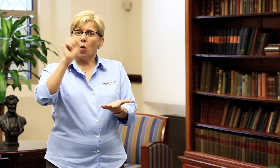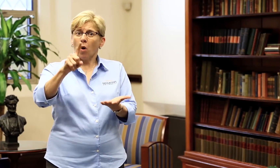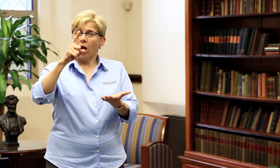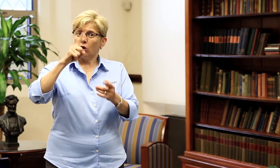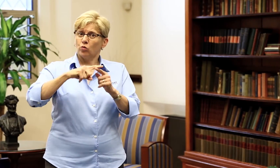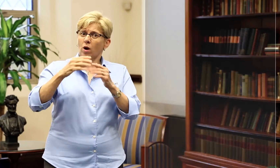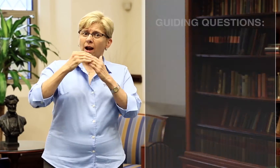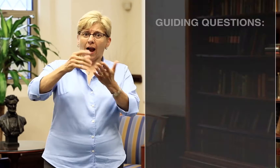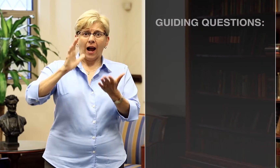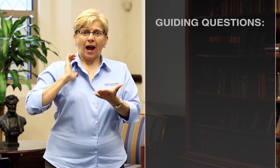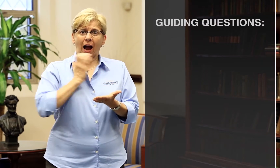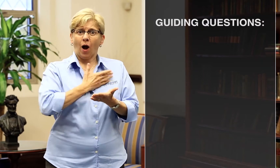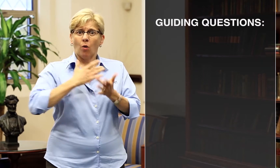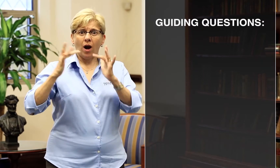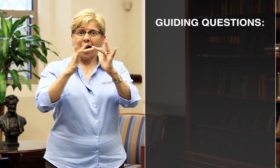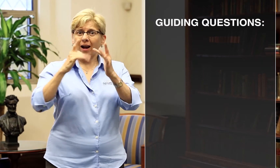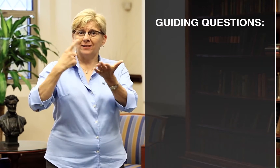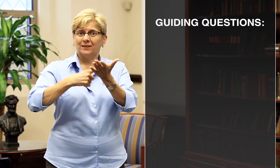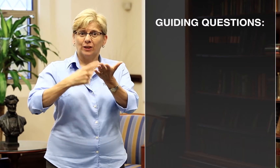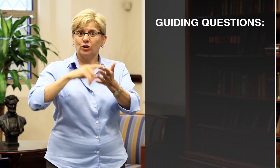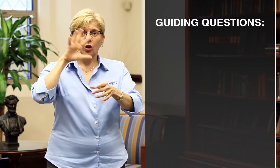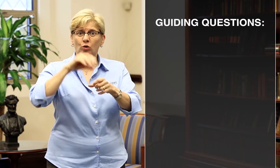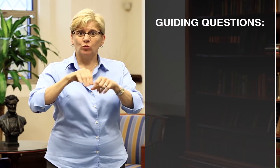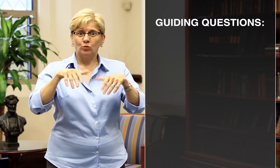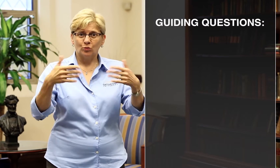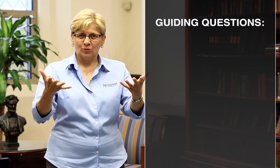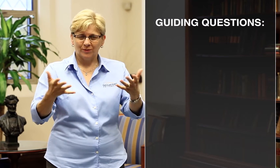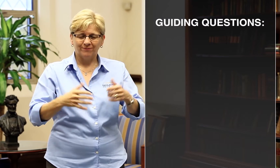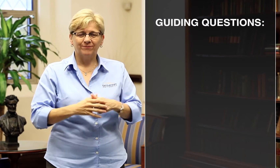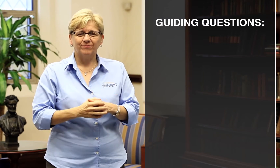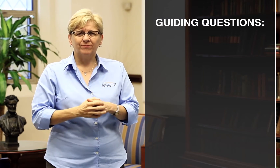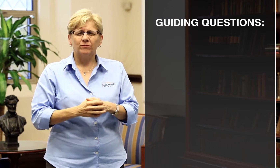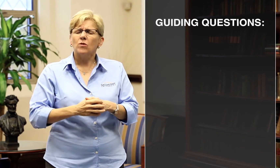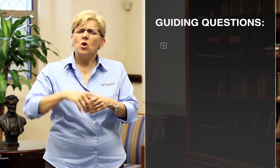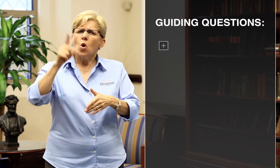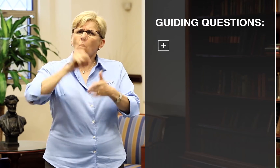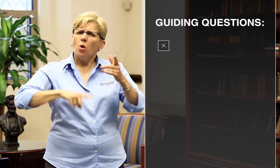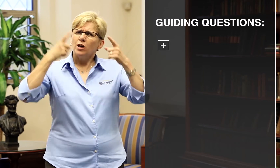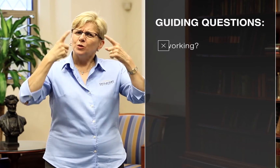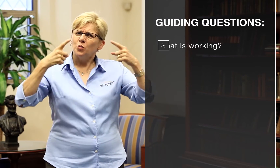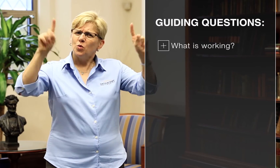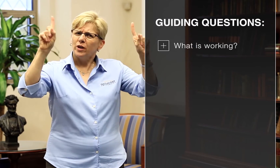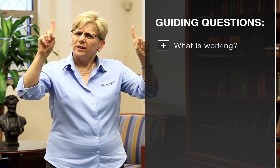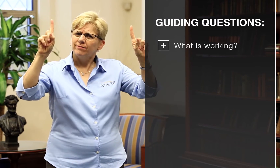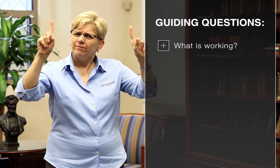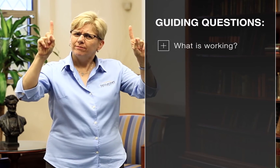Questions to guide our online discussion include: What is working?